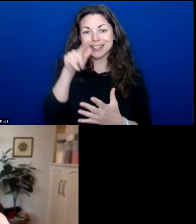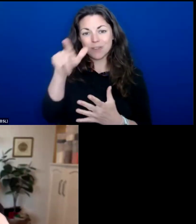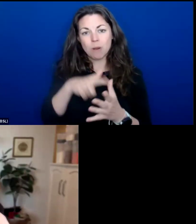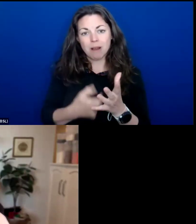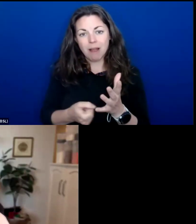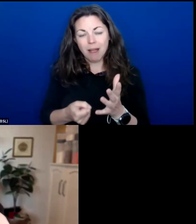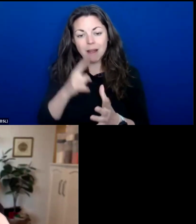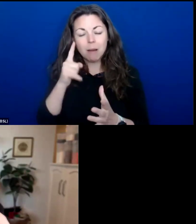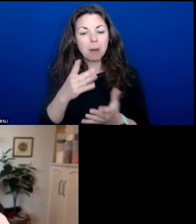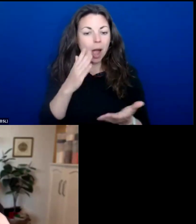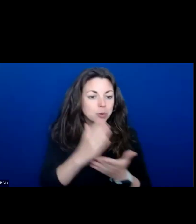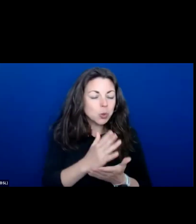is kind of how to balance this